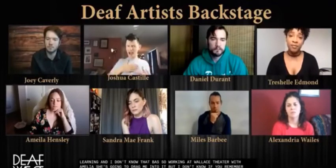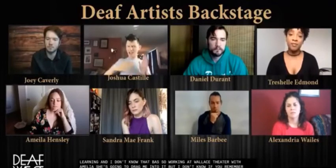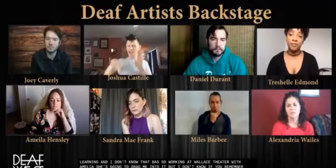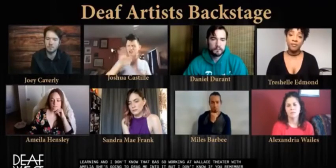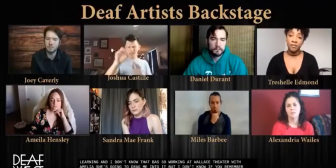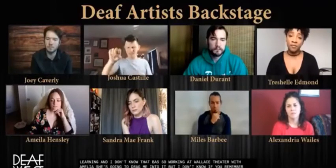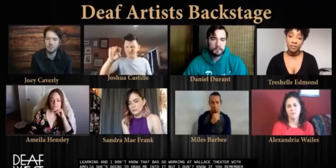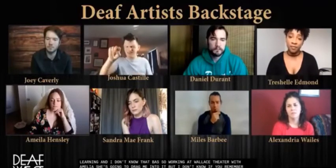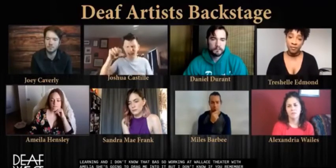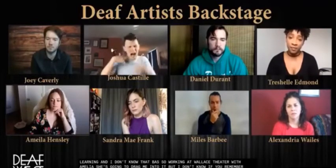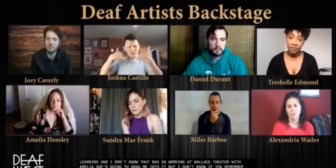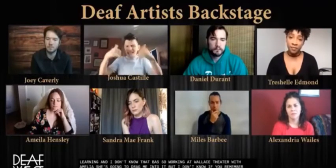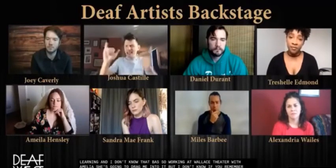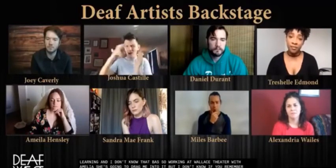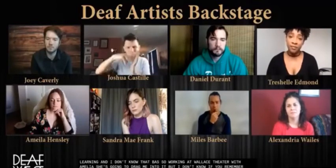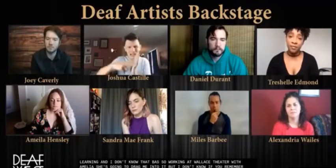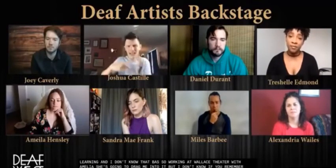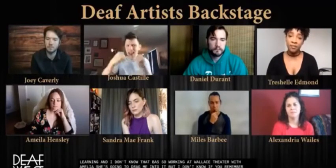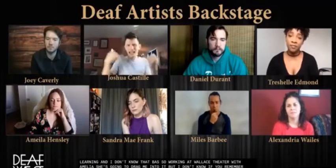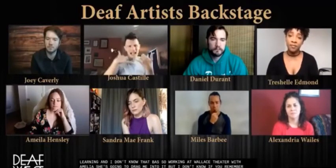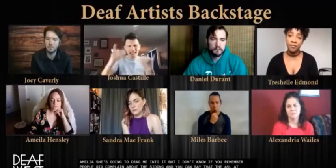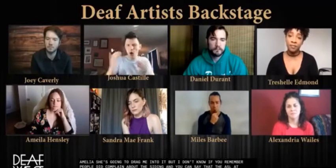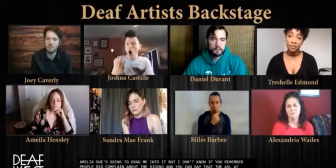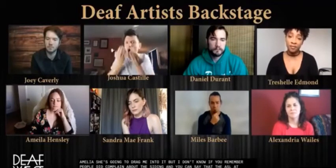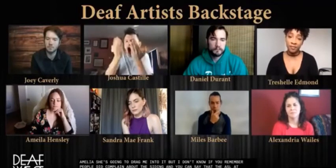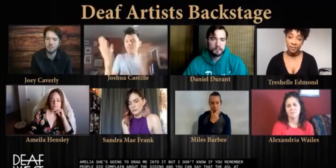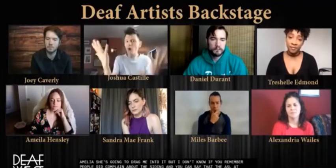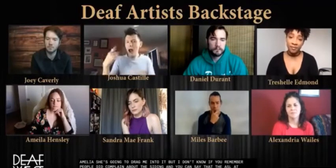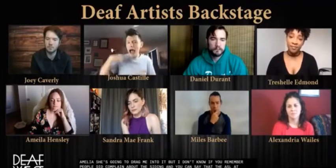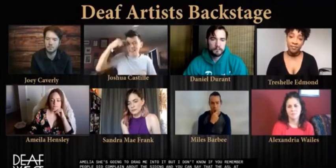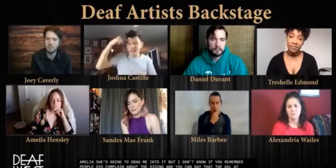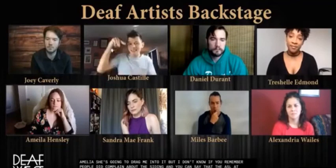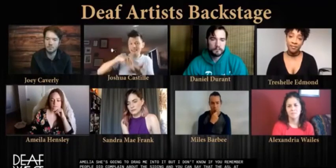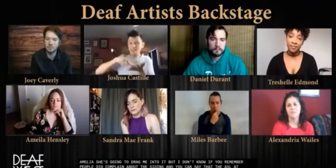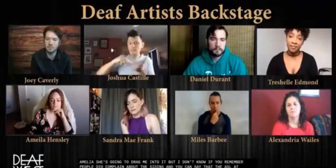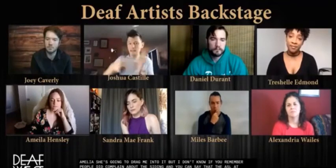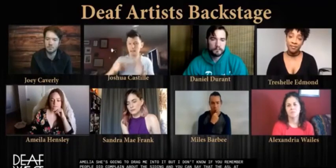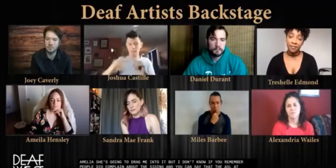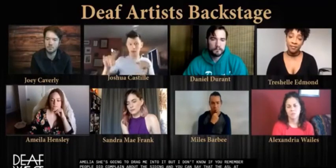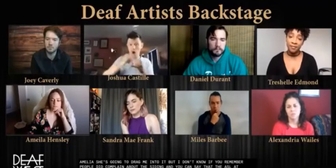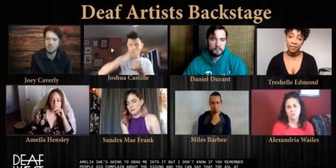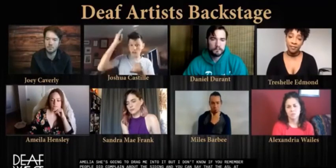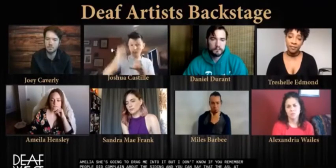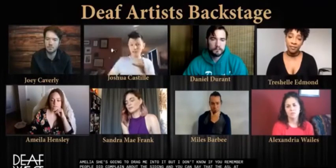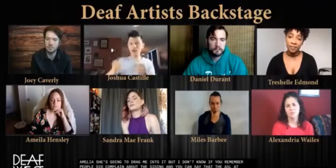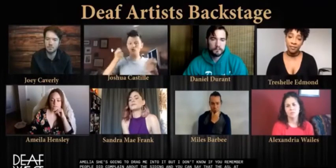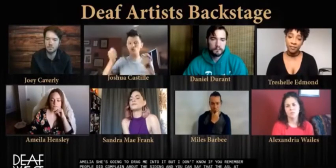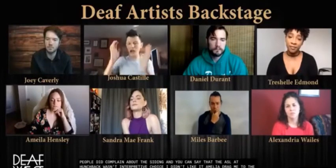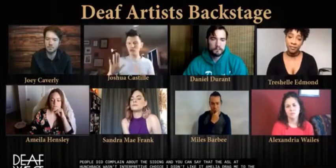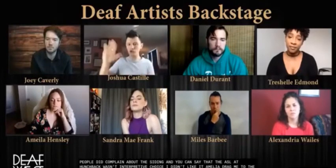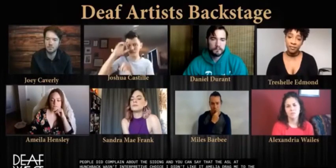So, I think I have my own character and I have my own reading of the lines and I offer what I think those lines mean.